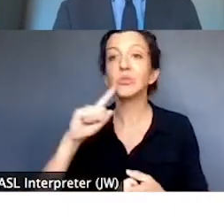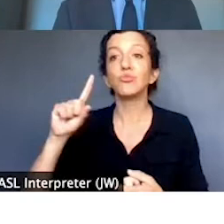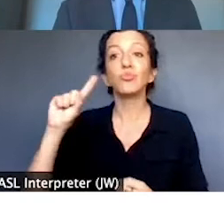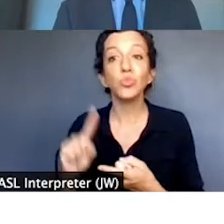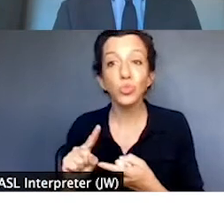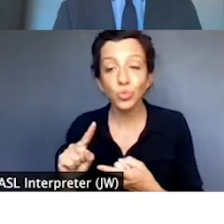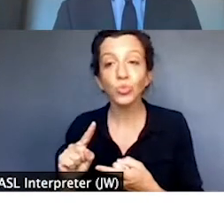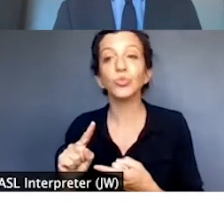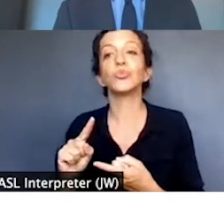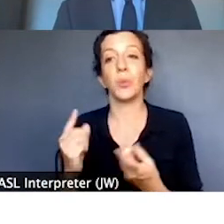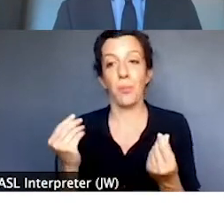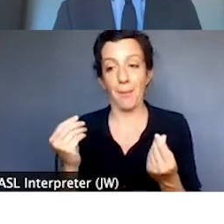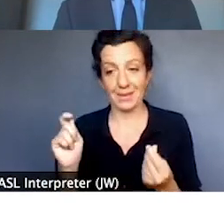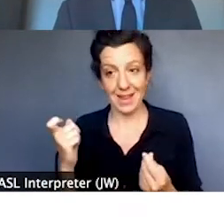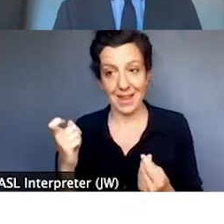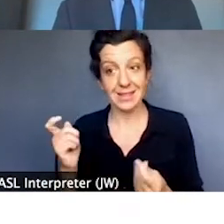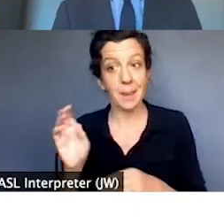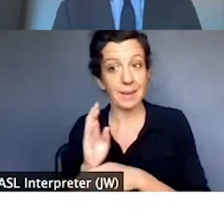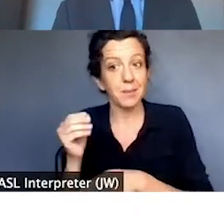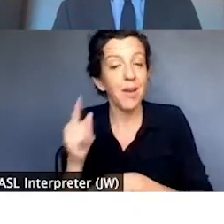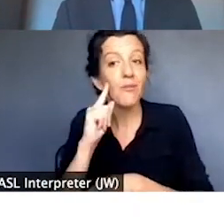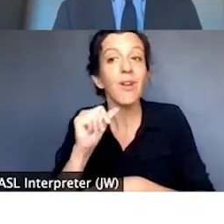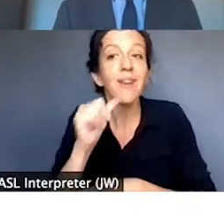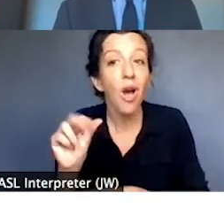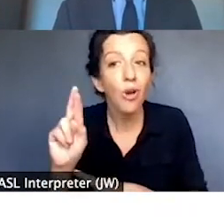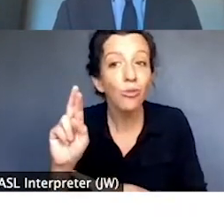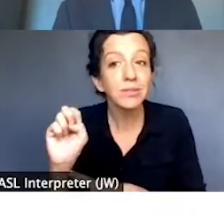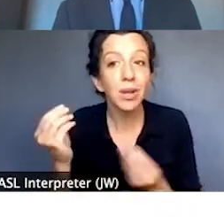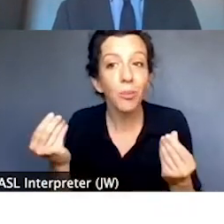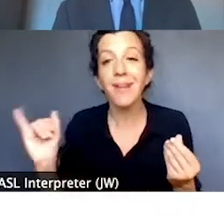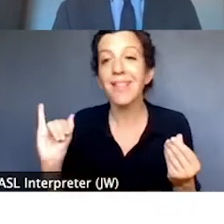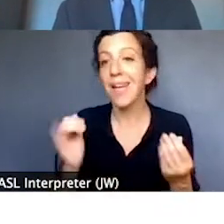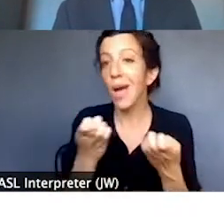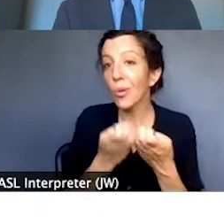for their non-real estate property, such as equipment, machinery and furniture.